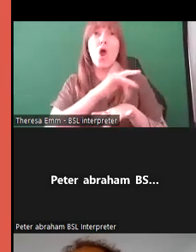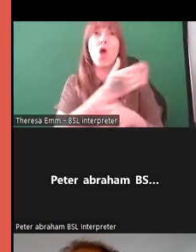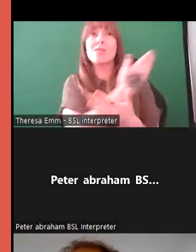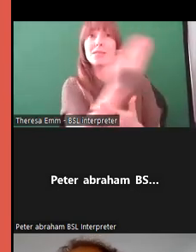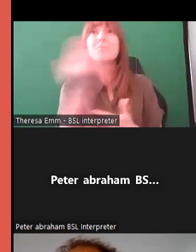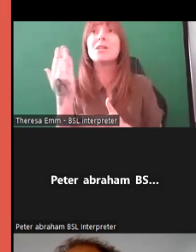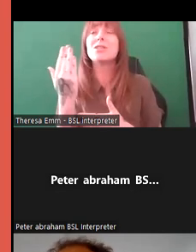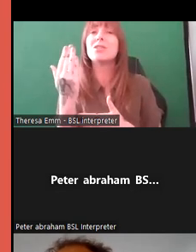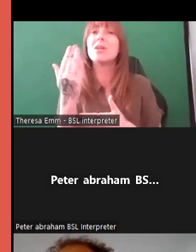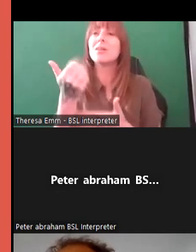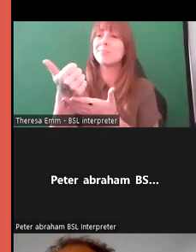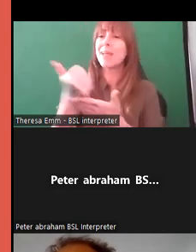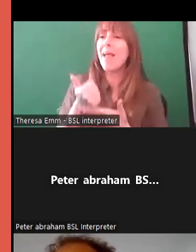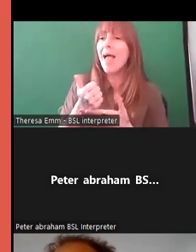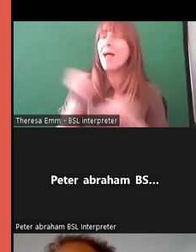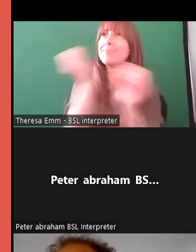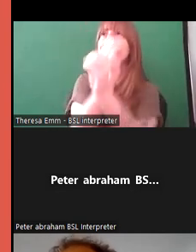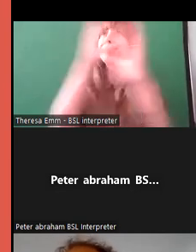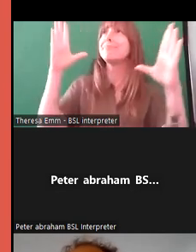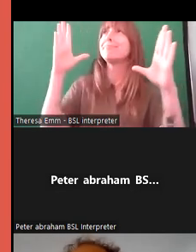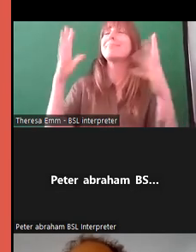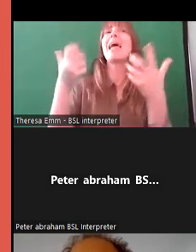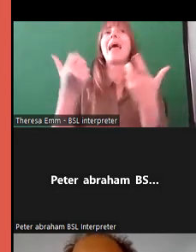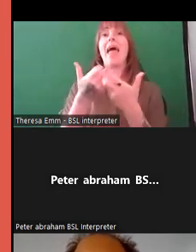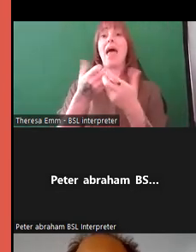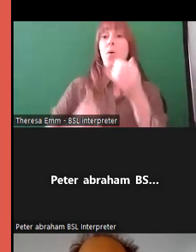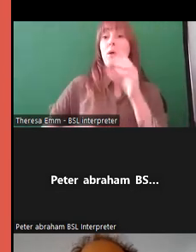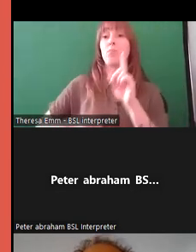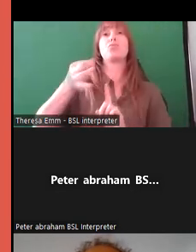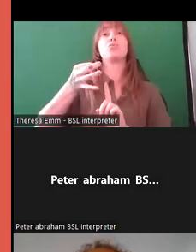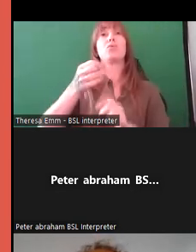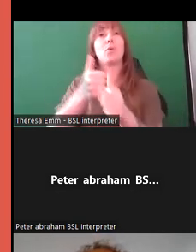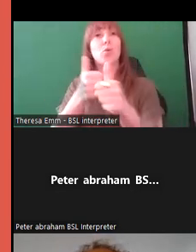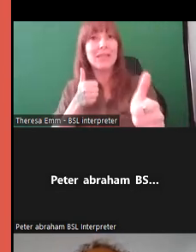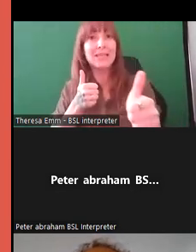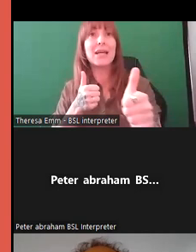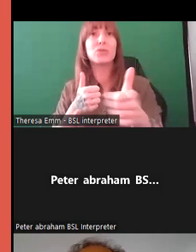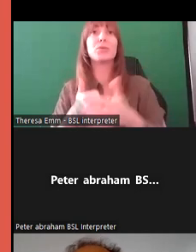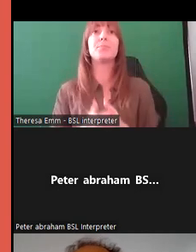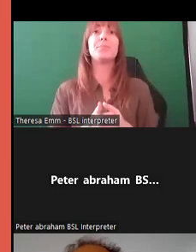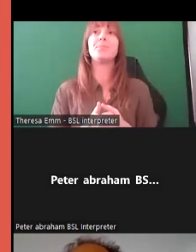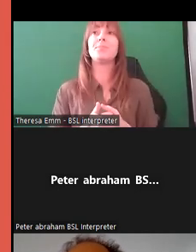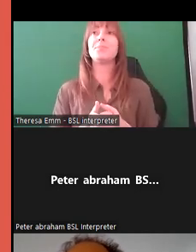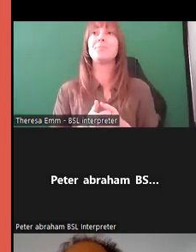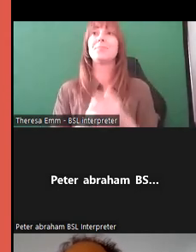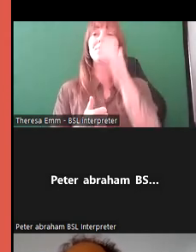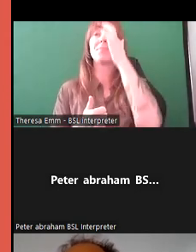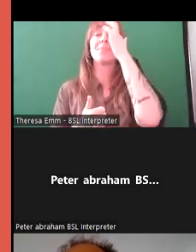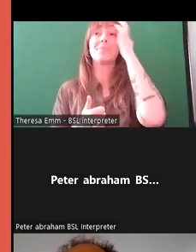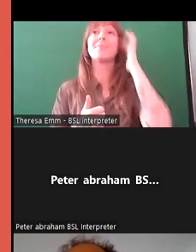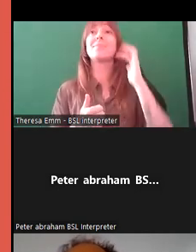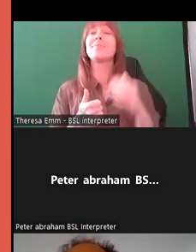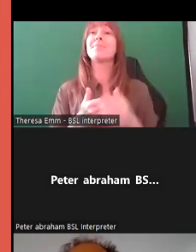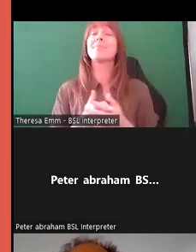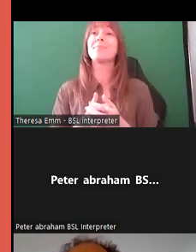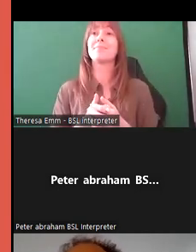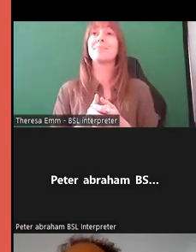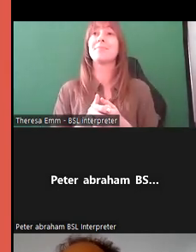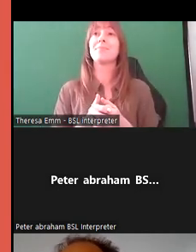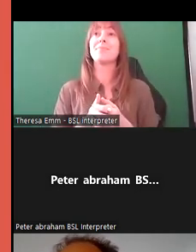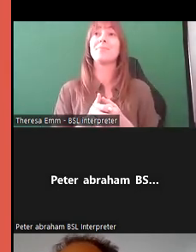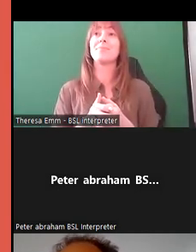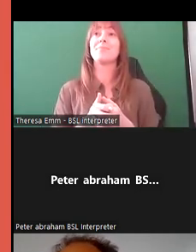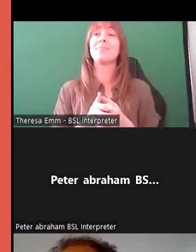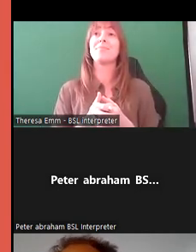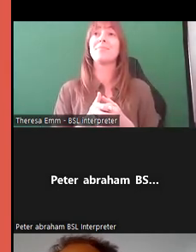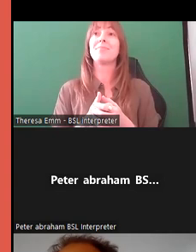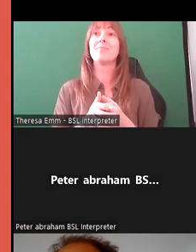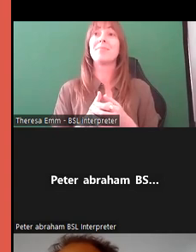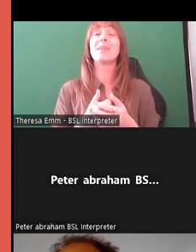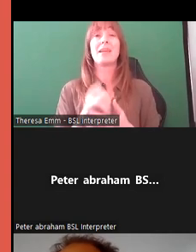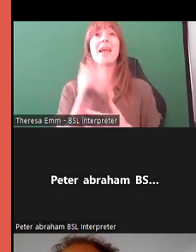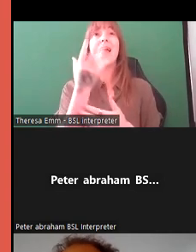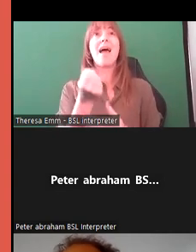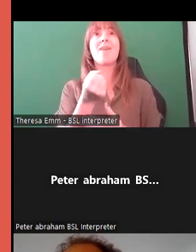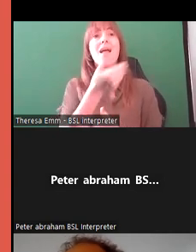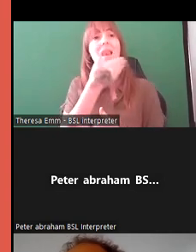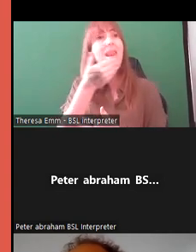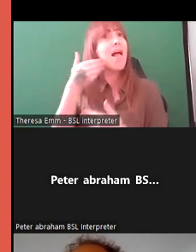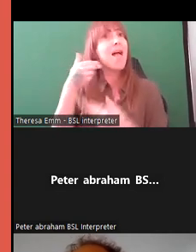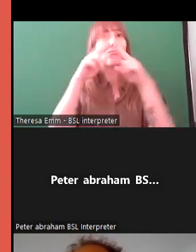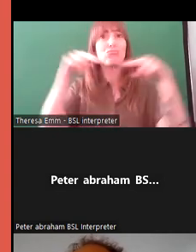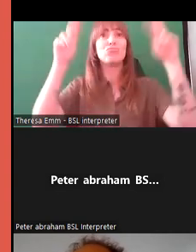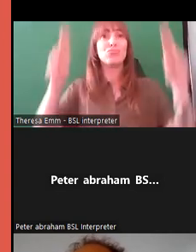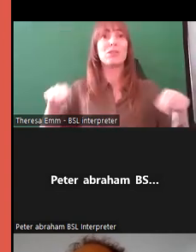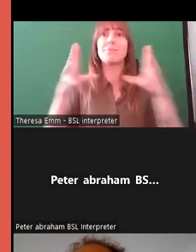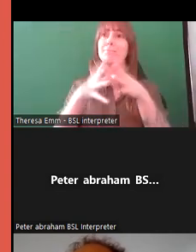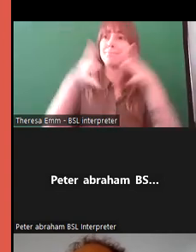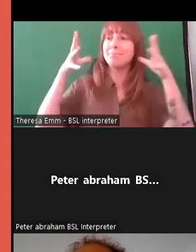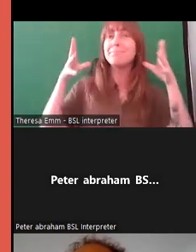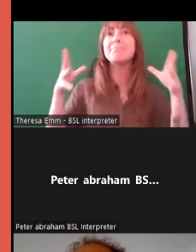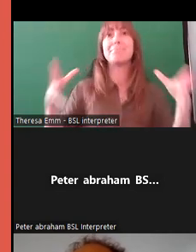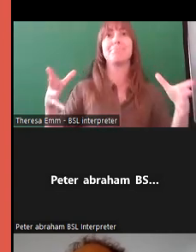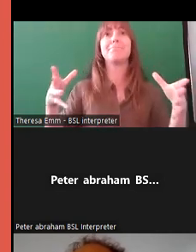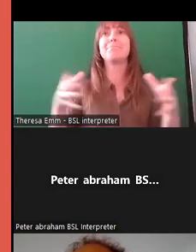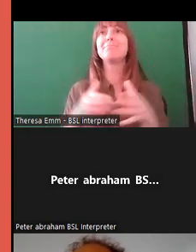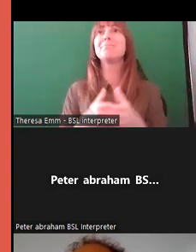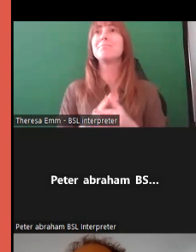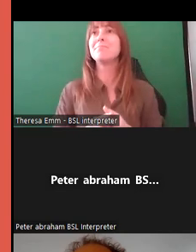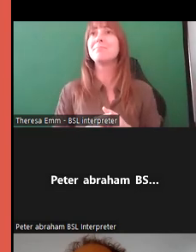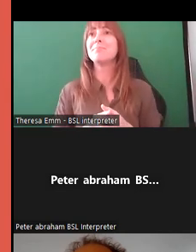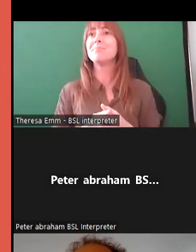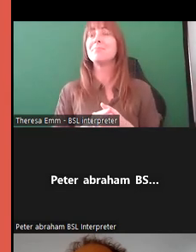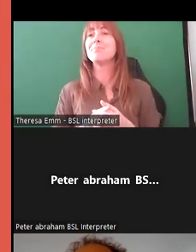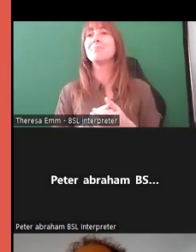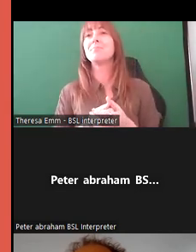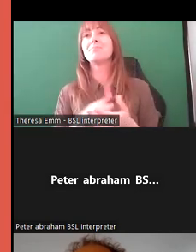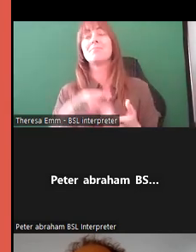we try to work as an organisation. We have a big glossy museum and we very much work in a